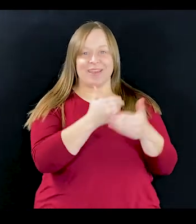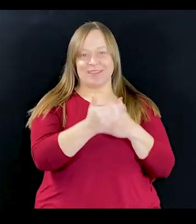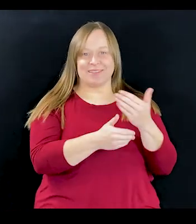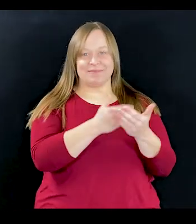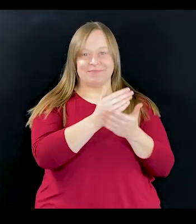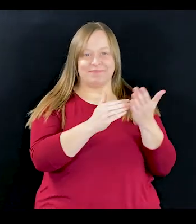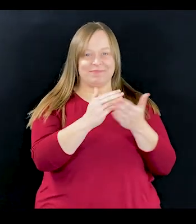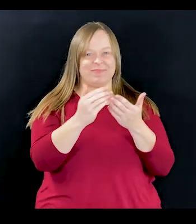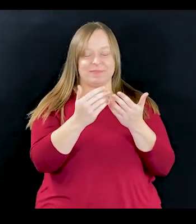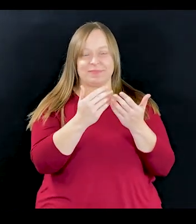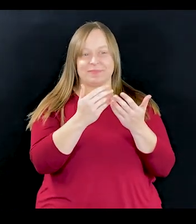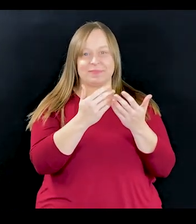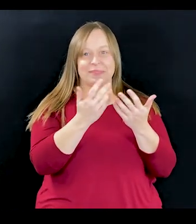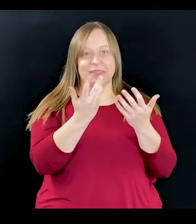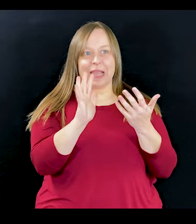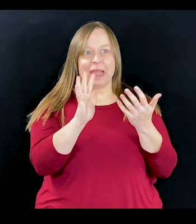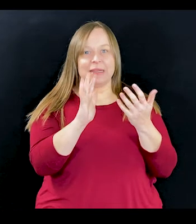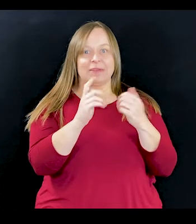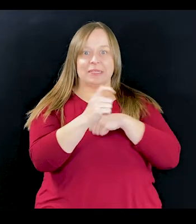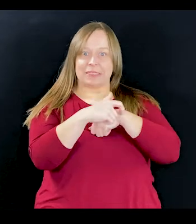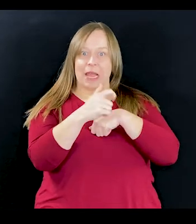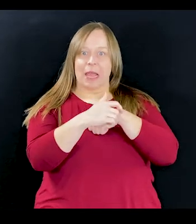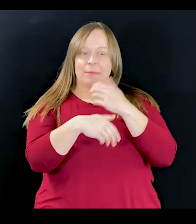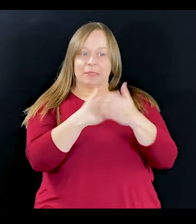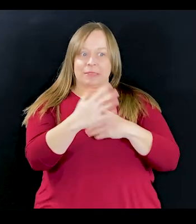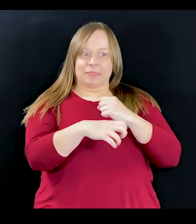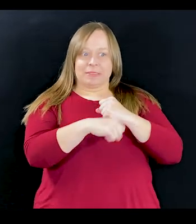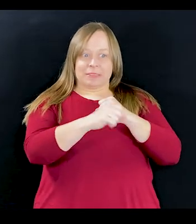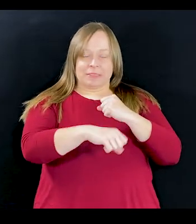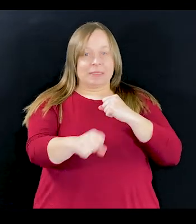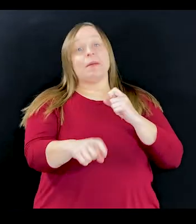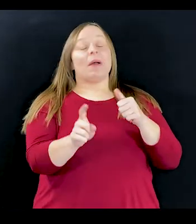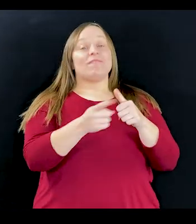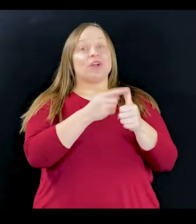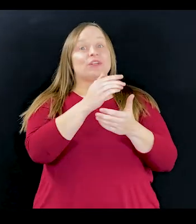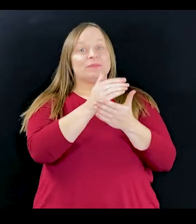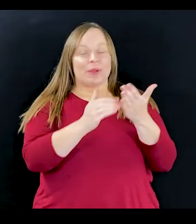VR process. With anything, it's kind of a time-consuming process. The first stage